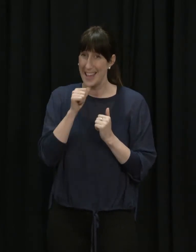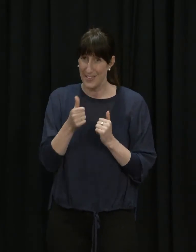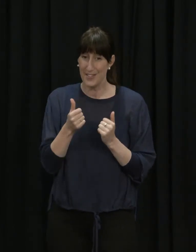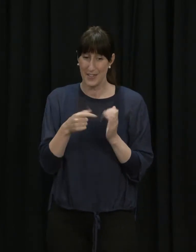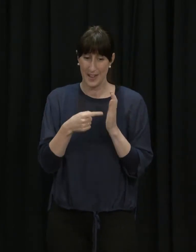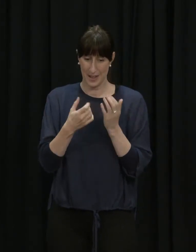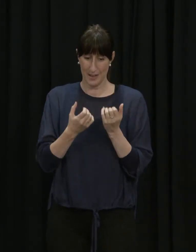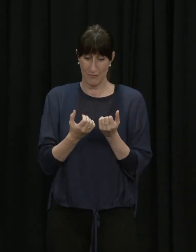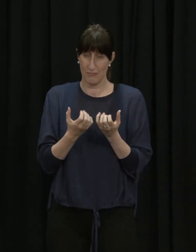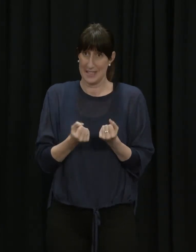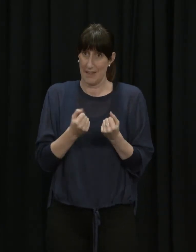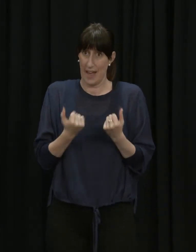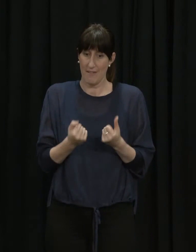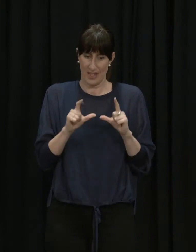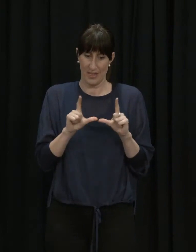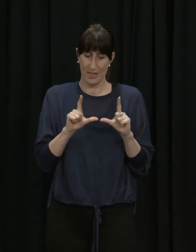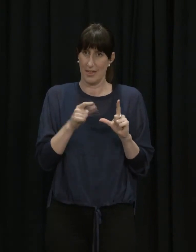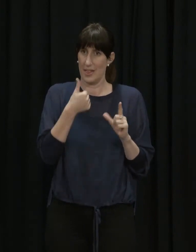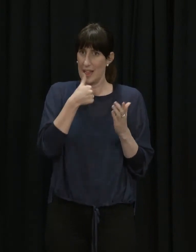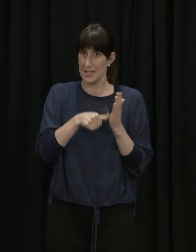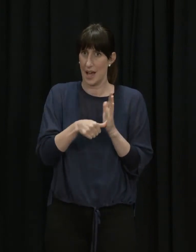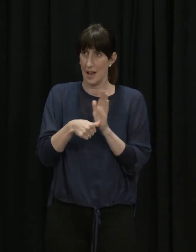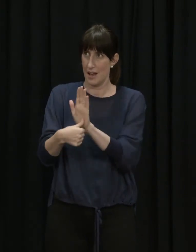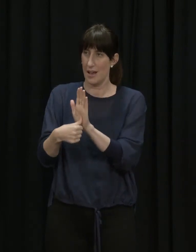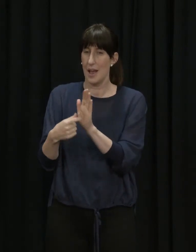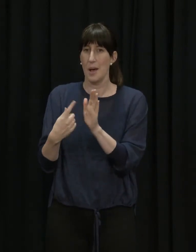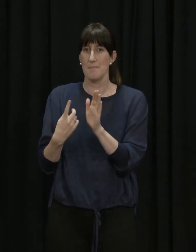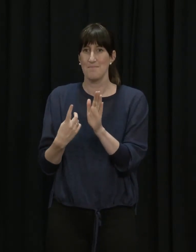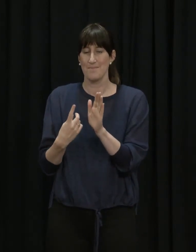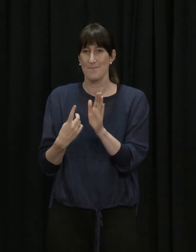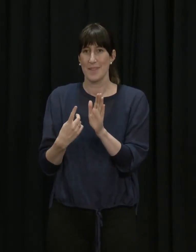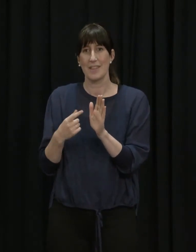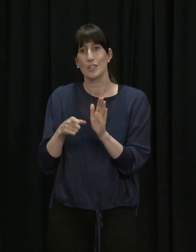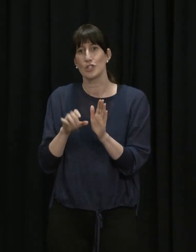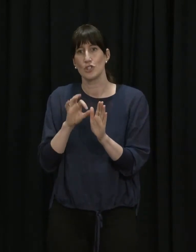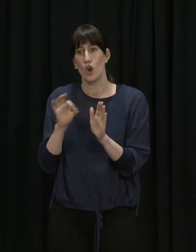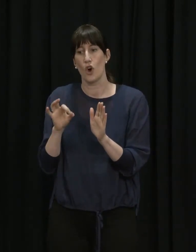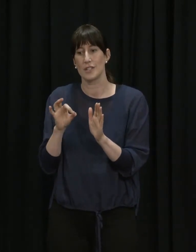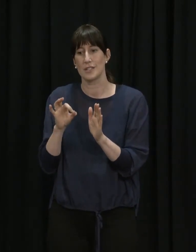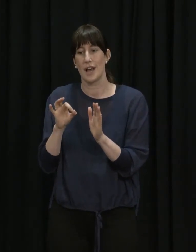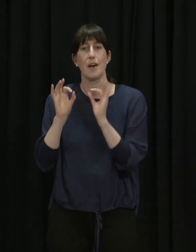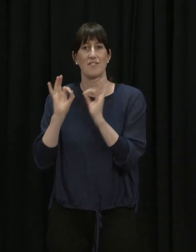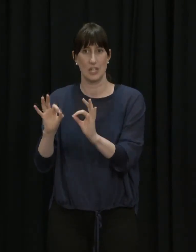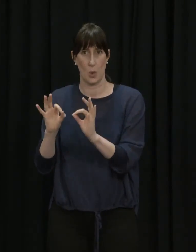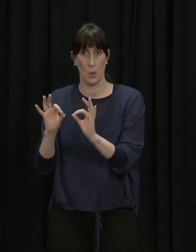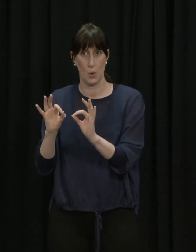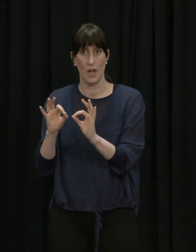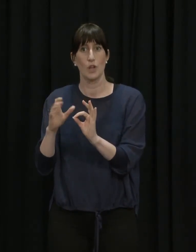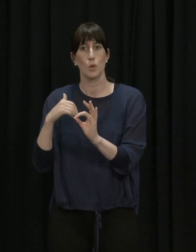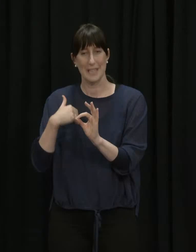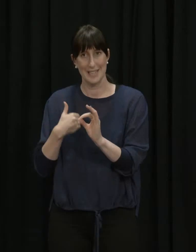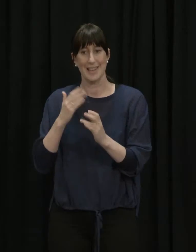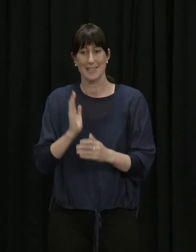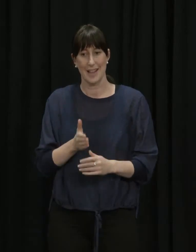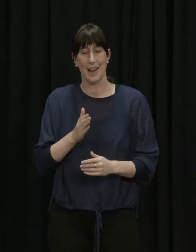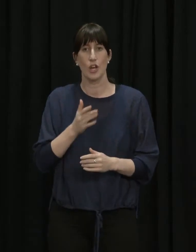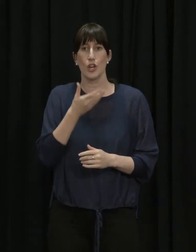If you have received such paperwork and work in